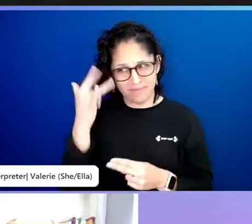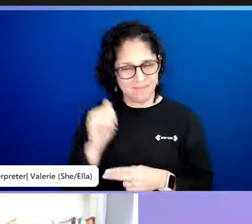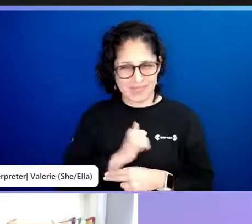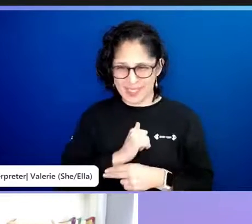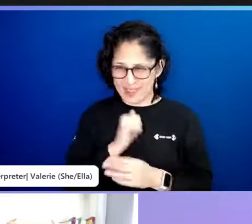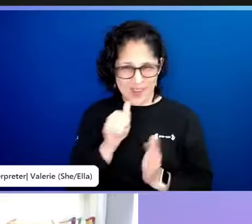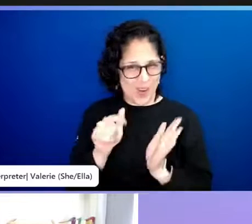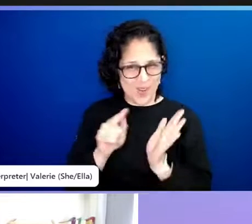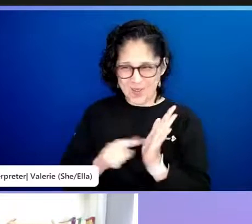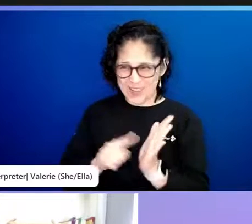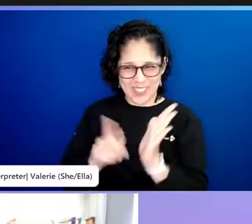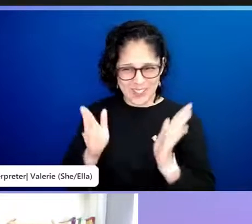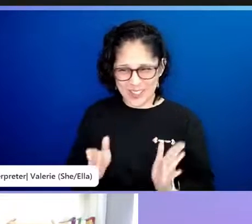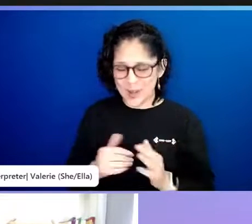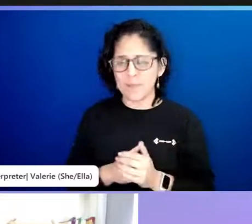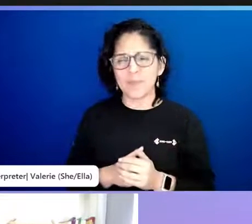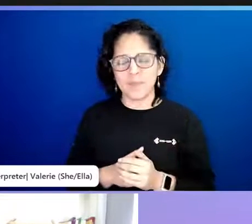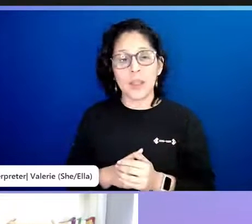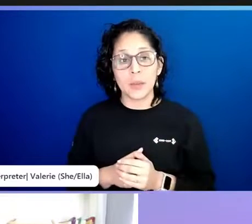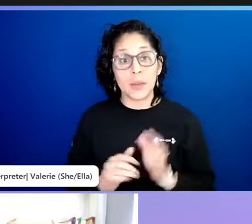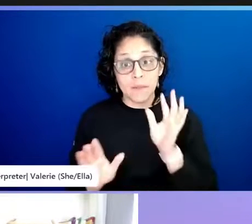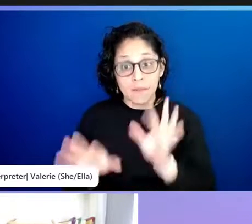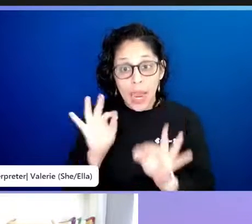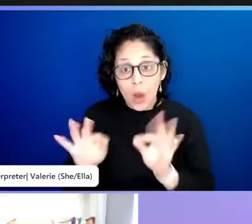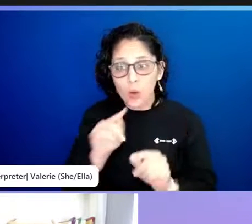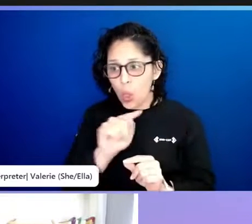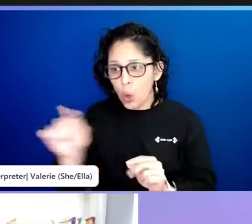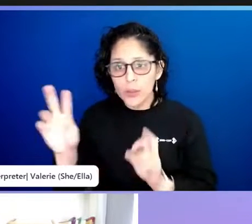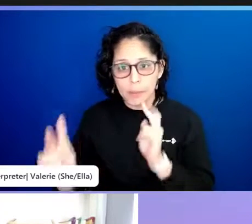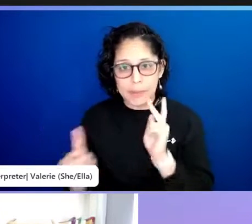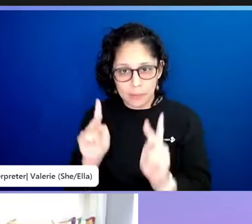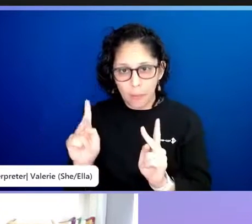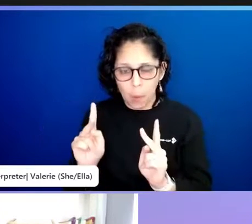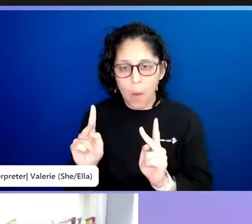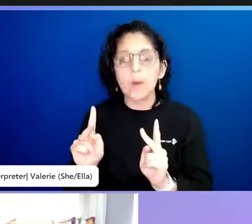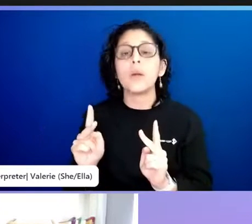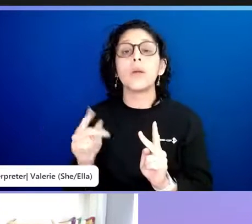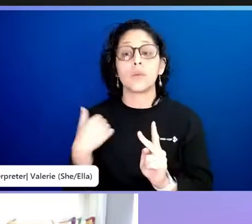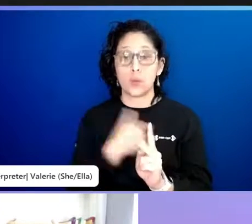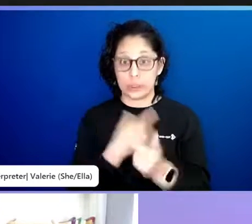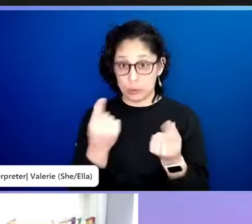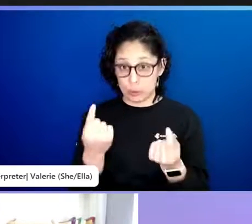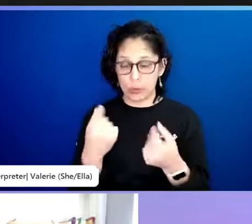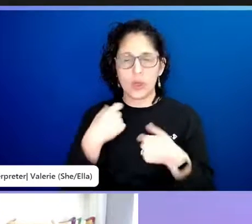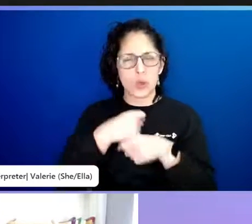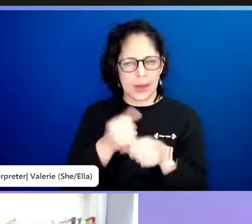um but we we identified those individuals and we worked we kind of created Solutions and worked